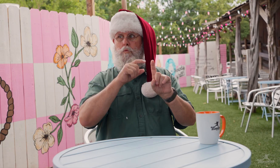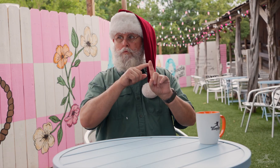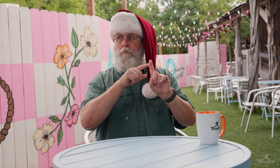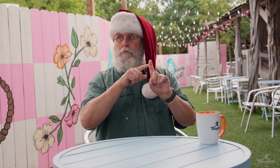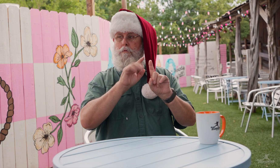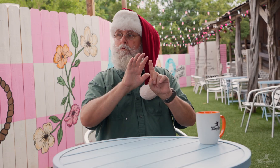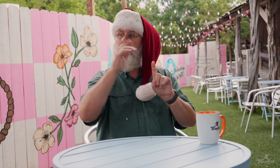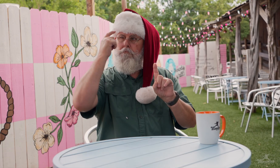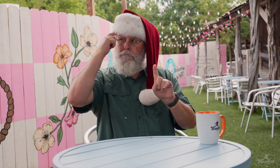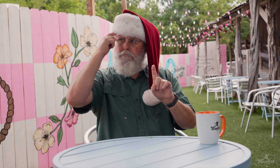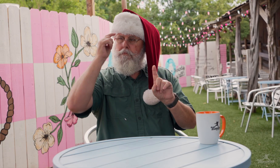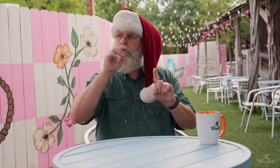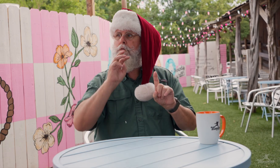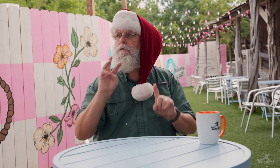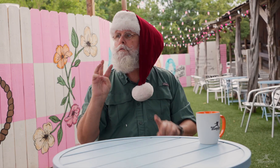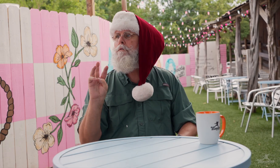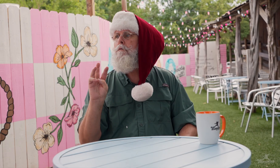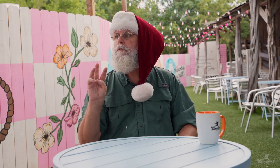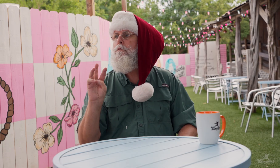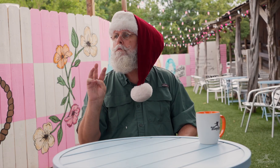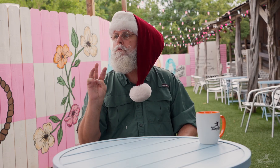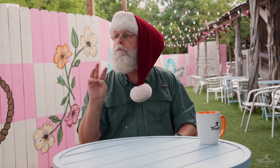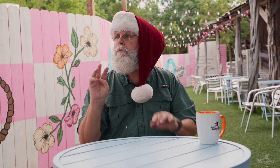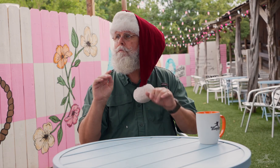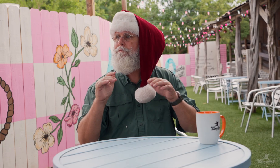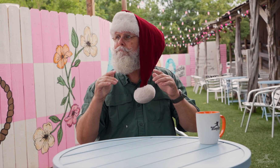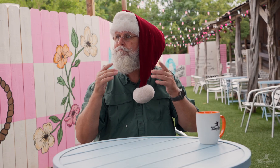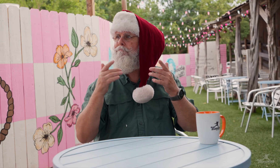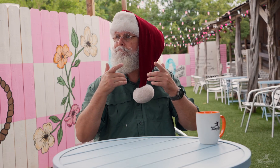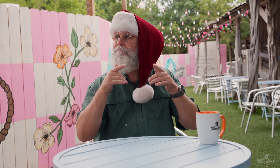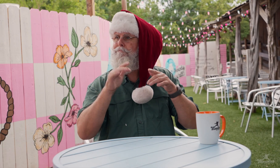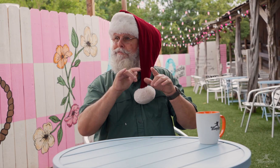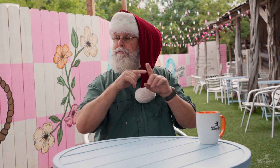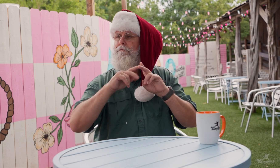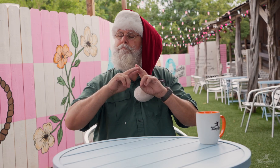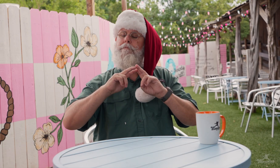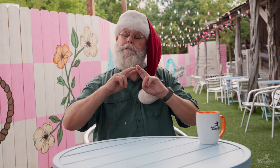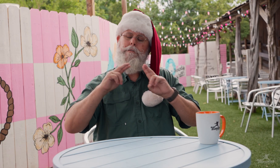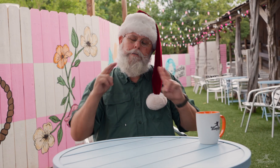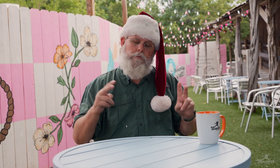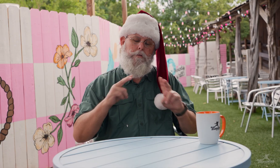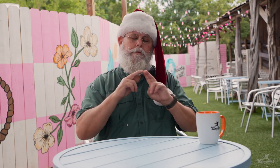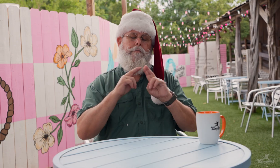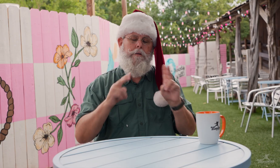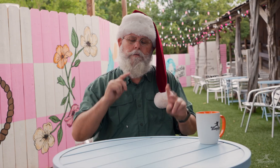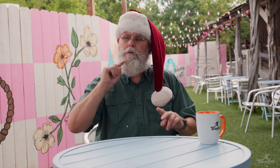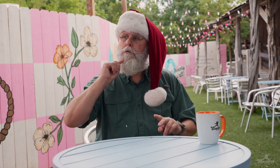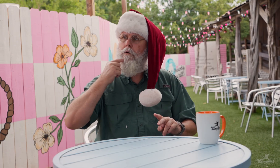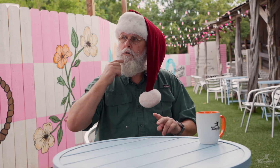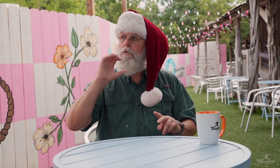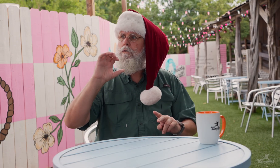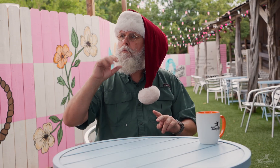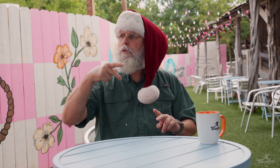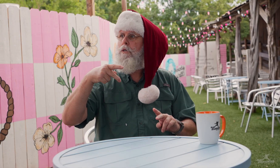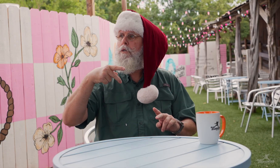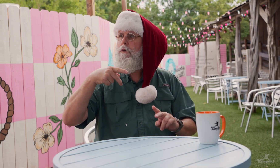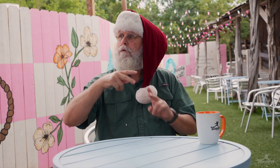Unfortunately his mind was more like a six year old. He also had very severe cerebral palsy